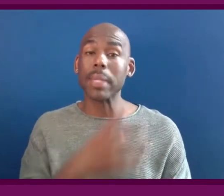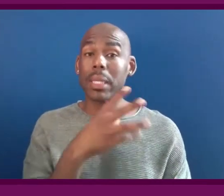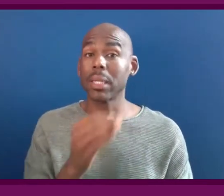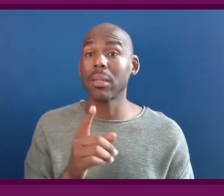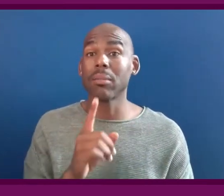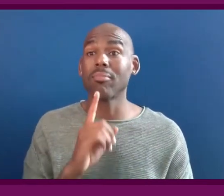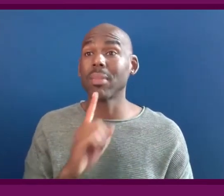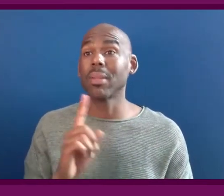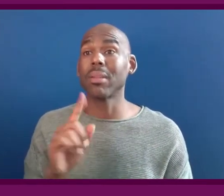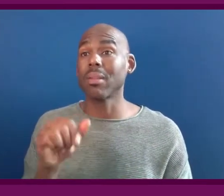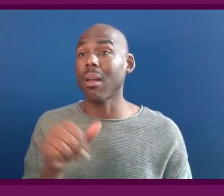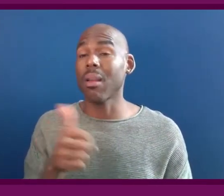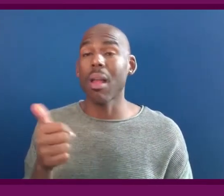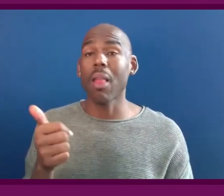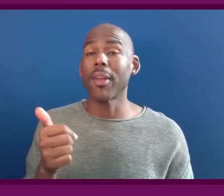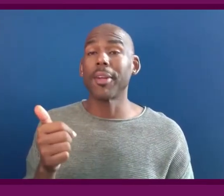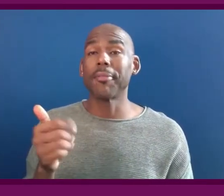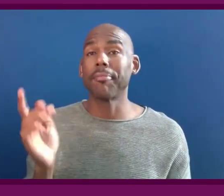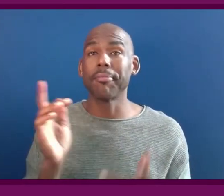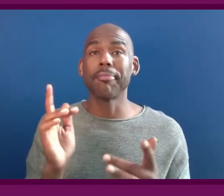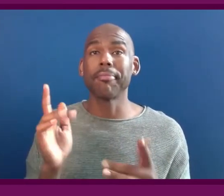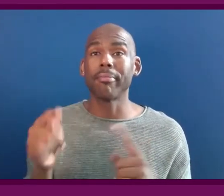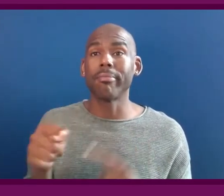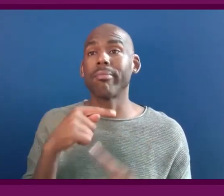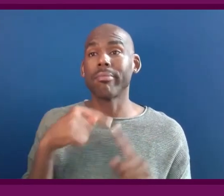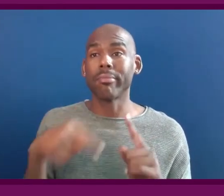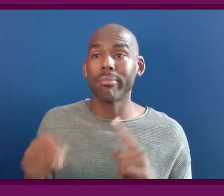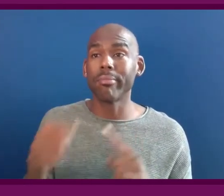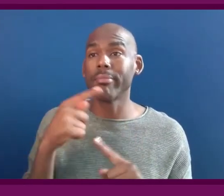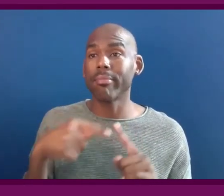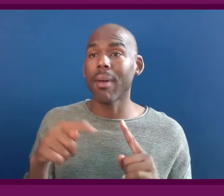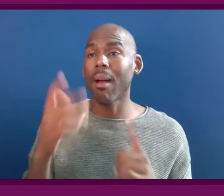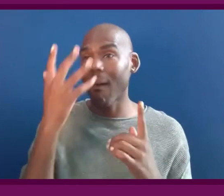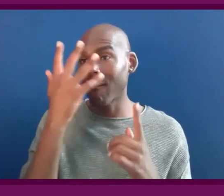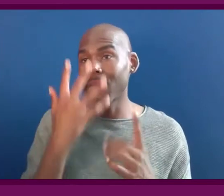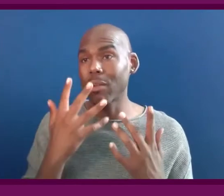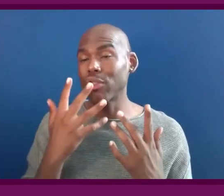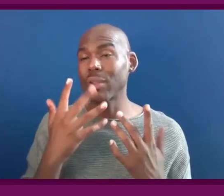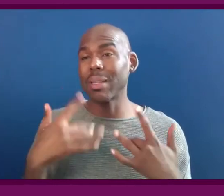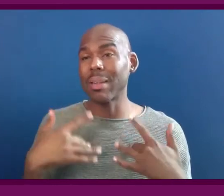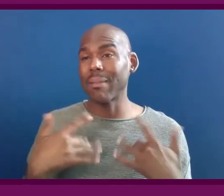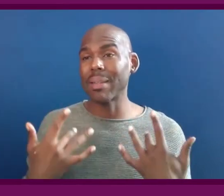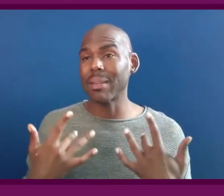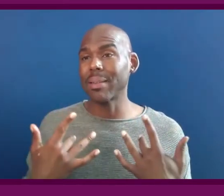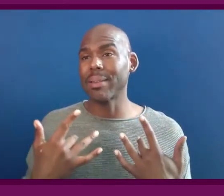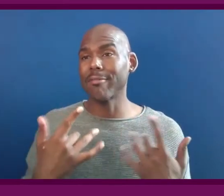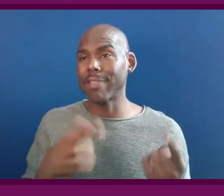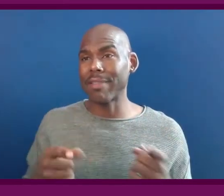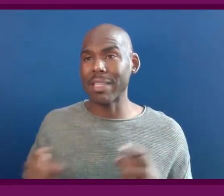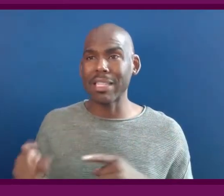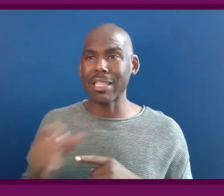is just another round robin of unfortunate events that doesn't really lead us anywhere.